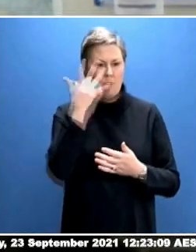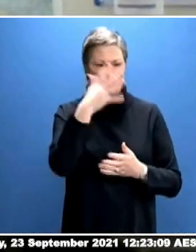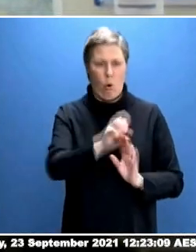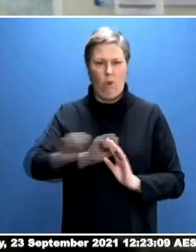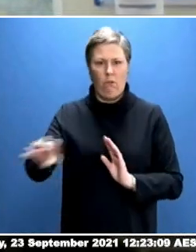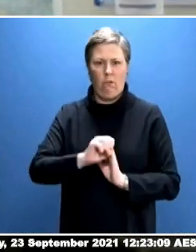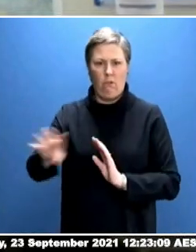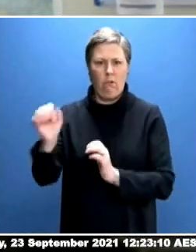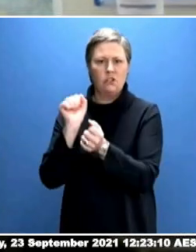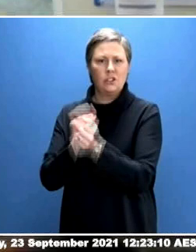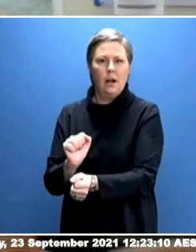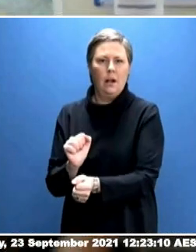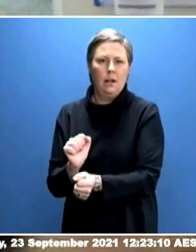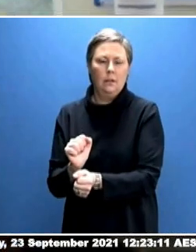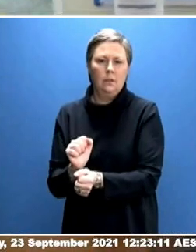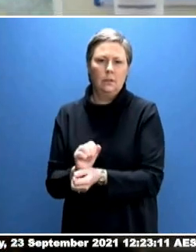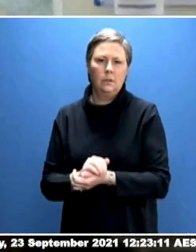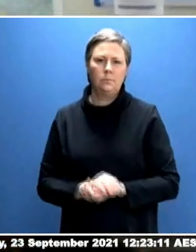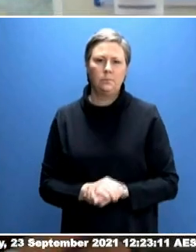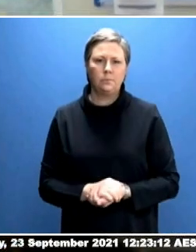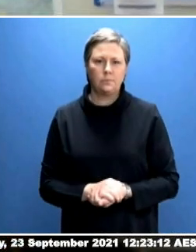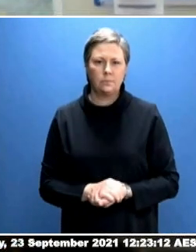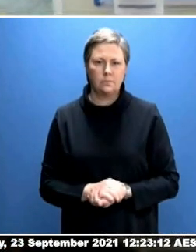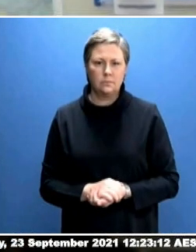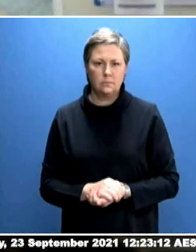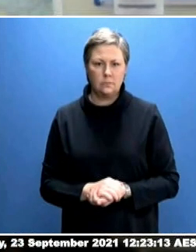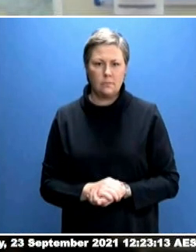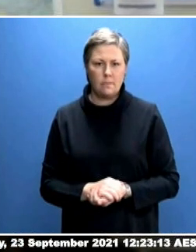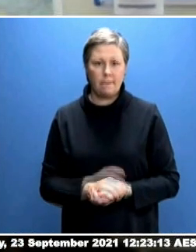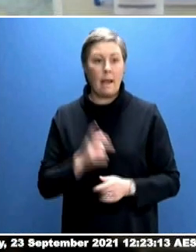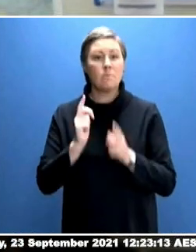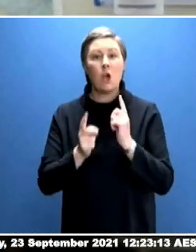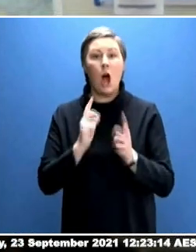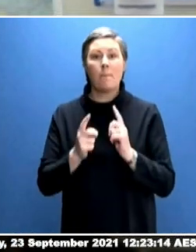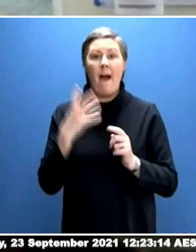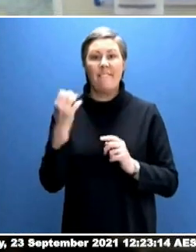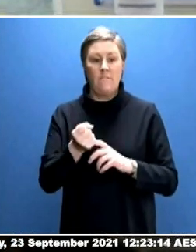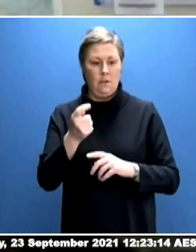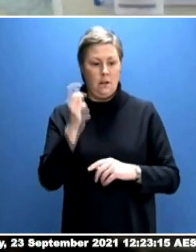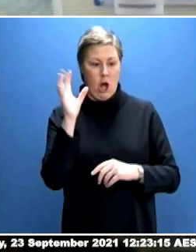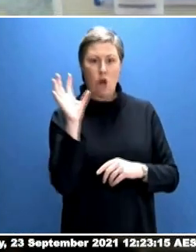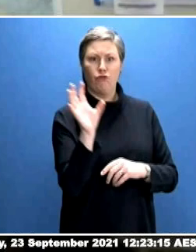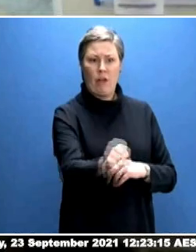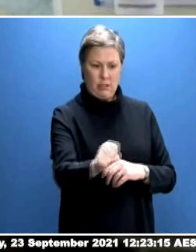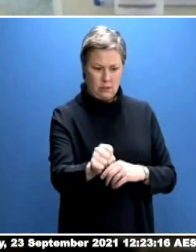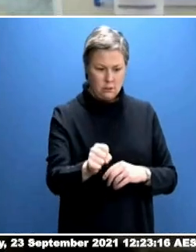We've had --- I mean, we've had paperless arrests in the Northern Territory, and we don't need